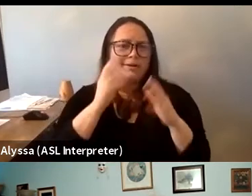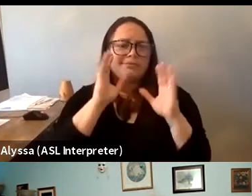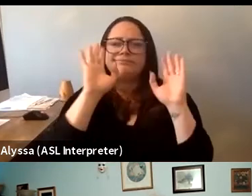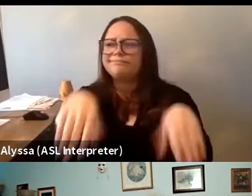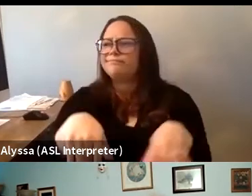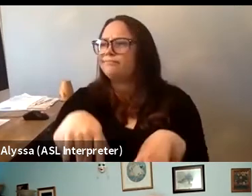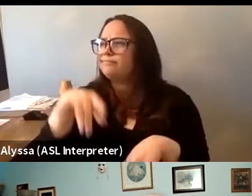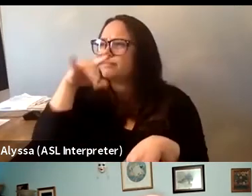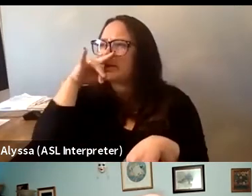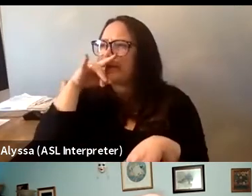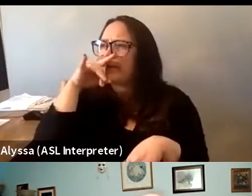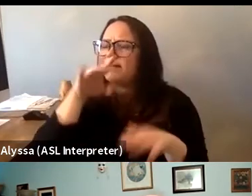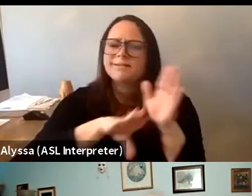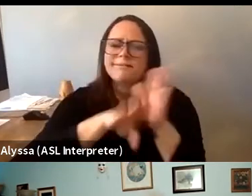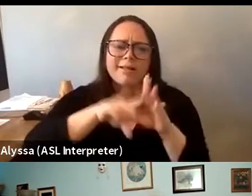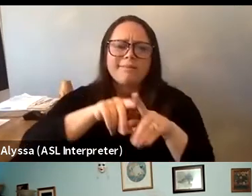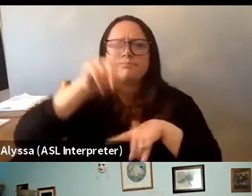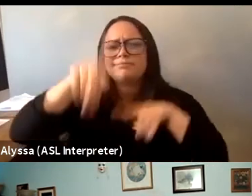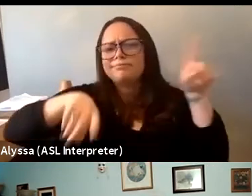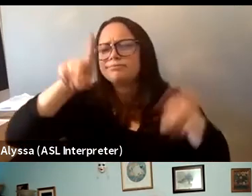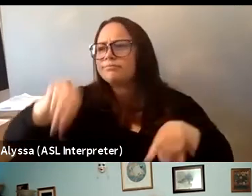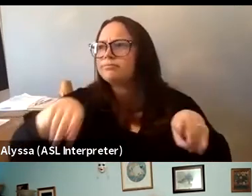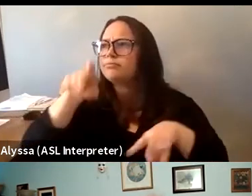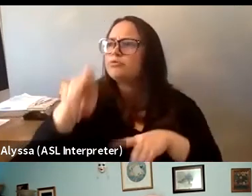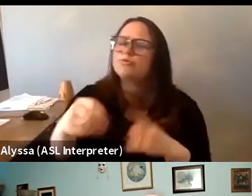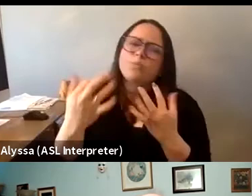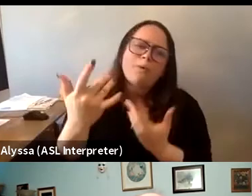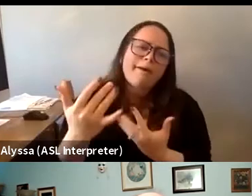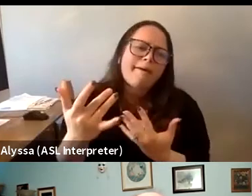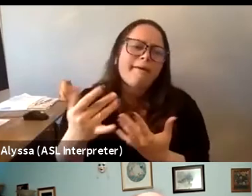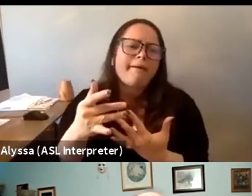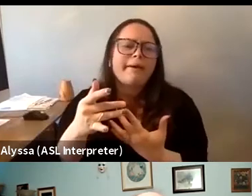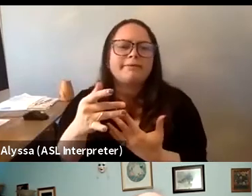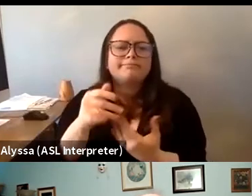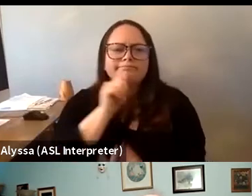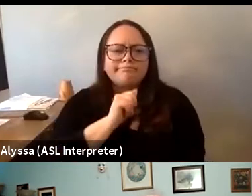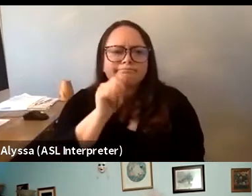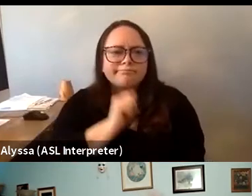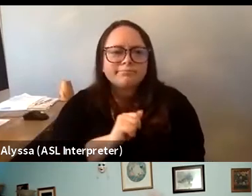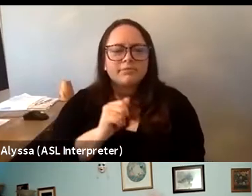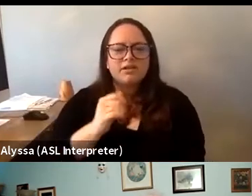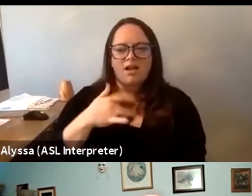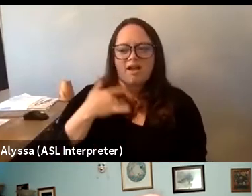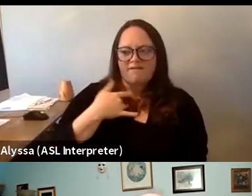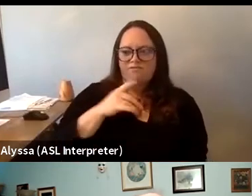know, rates and kind of wait it out. I felt very dismissed. And